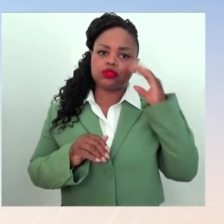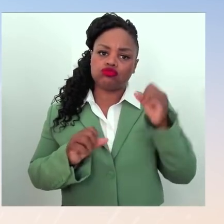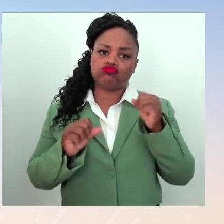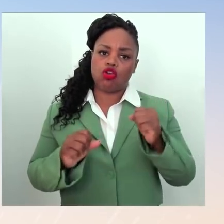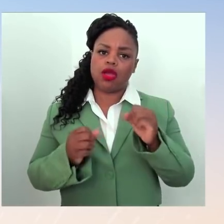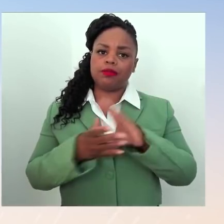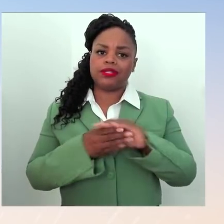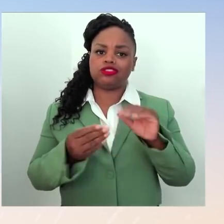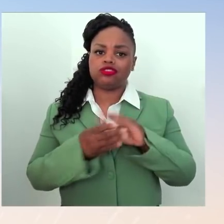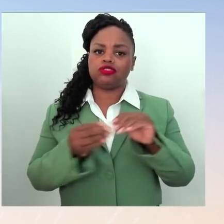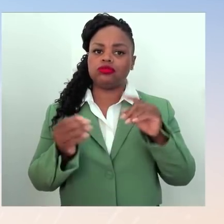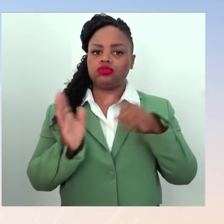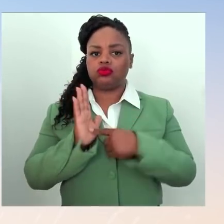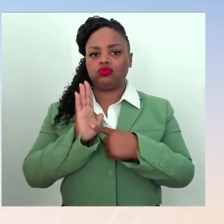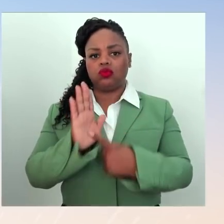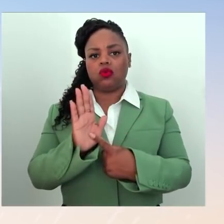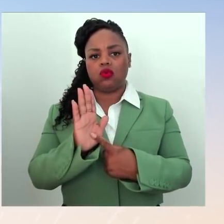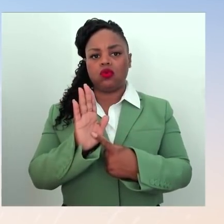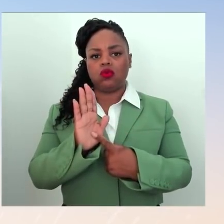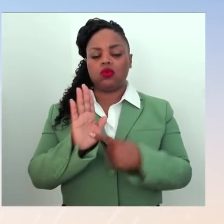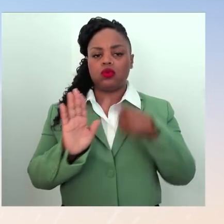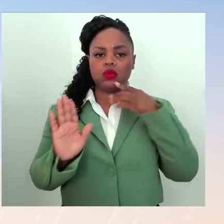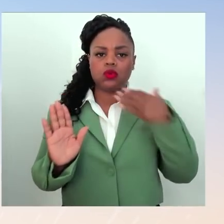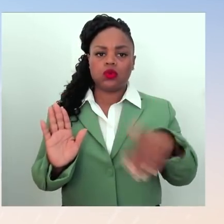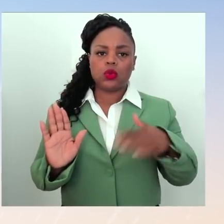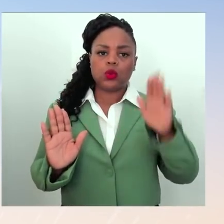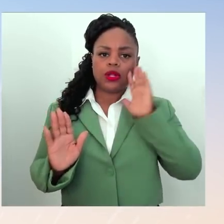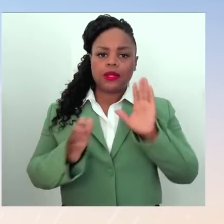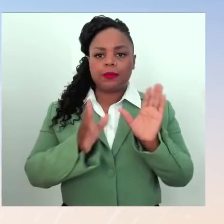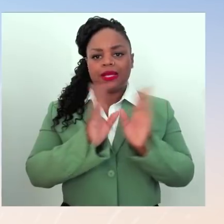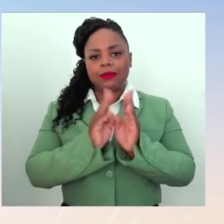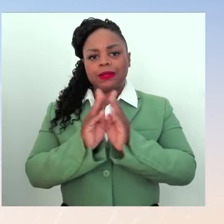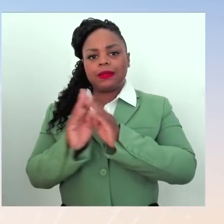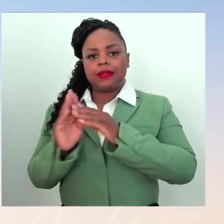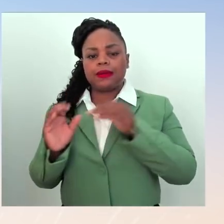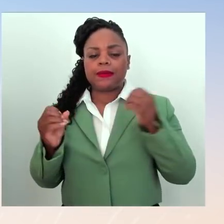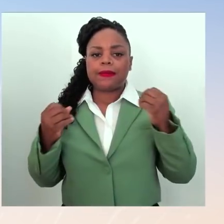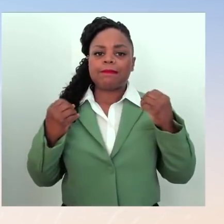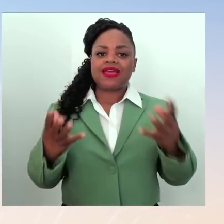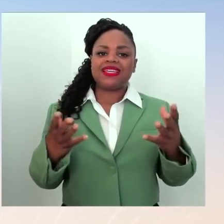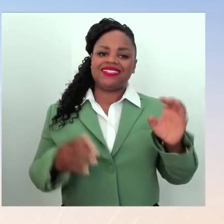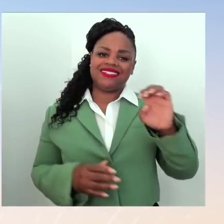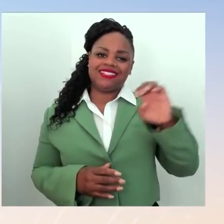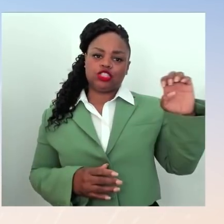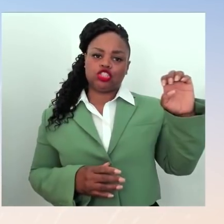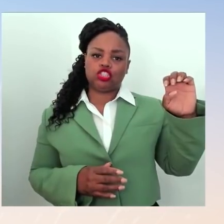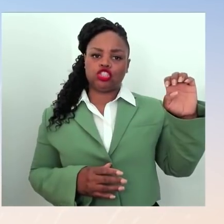meeting with many of our eastern flank partners, NATO Allies to convey our commitment